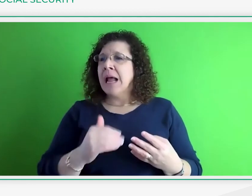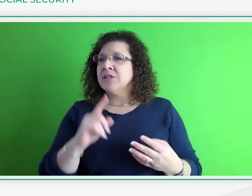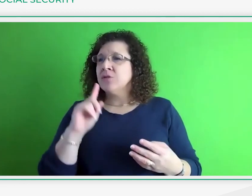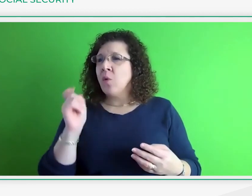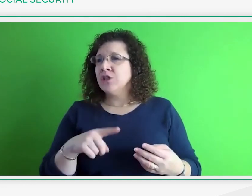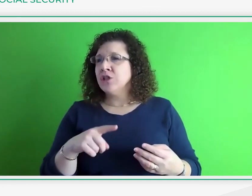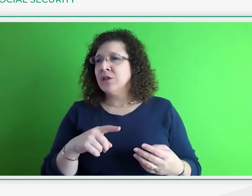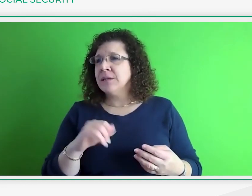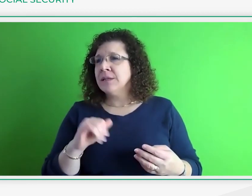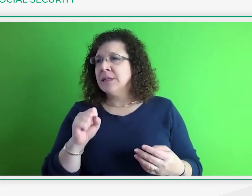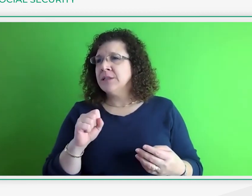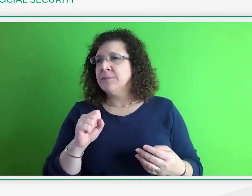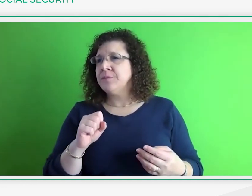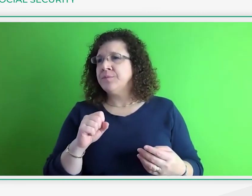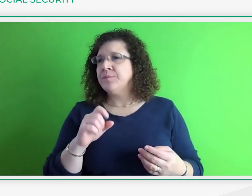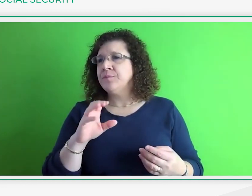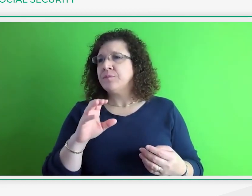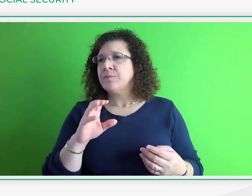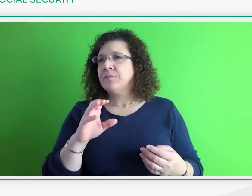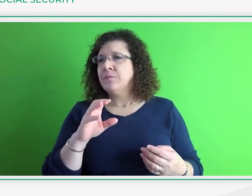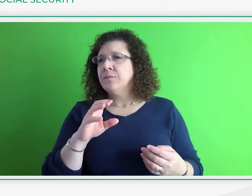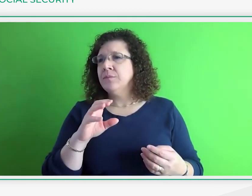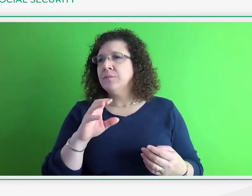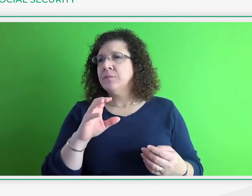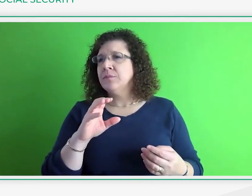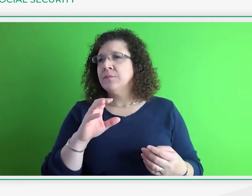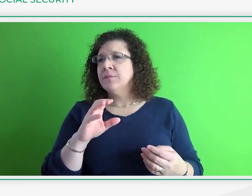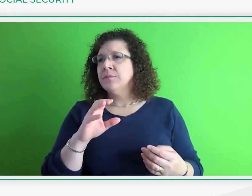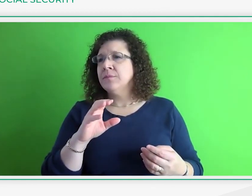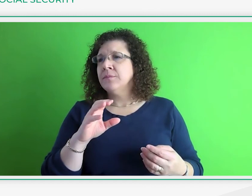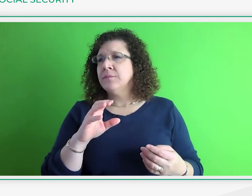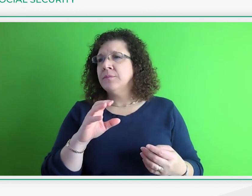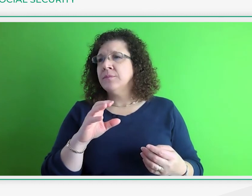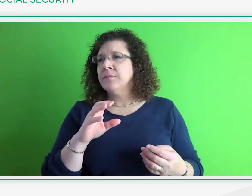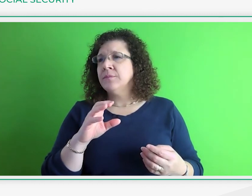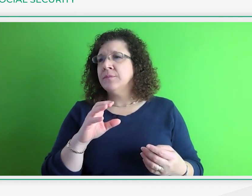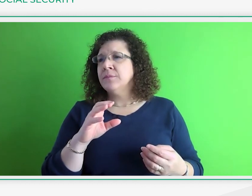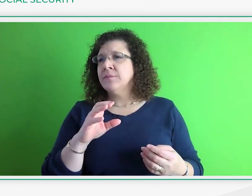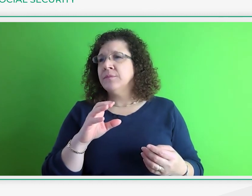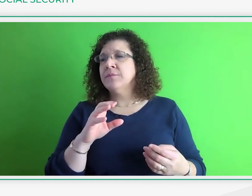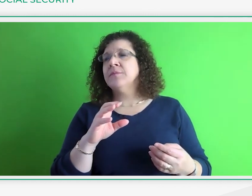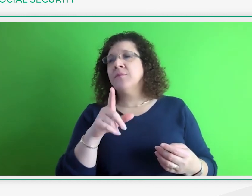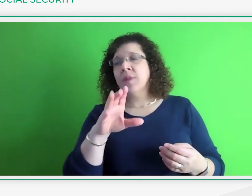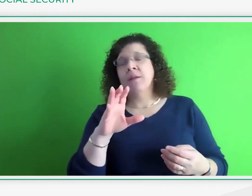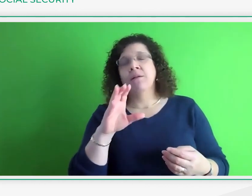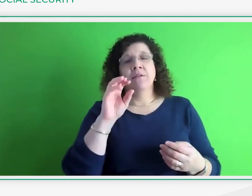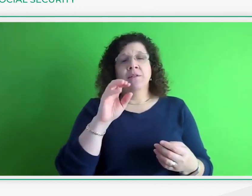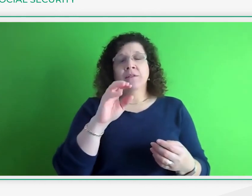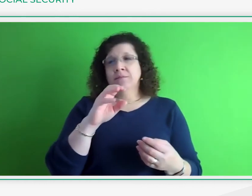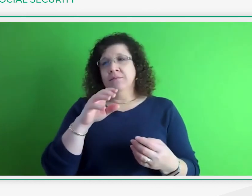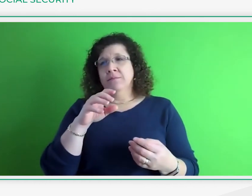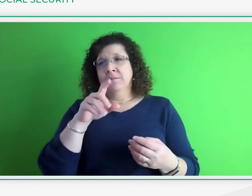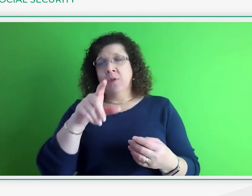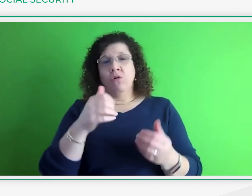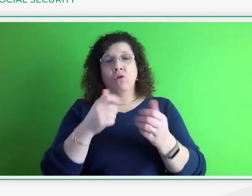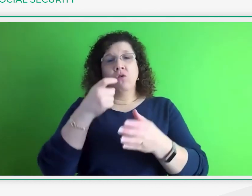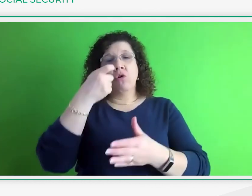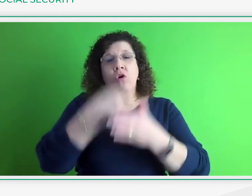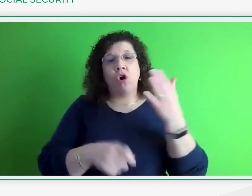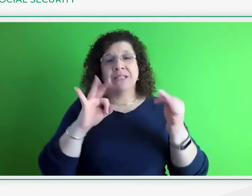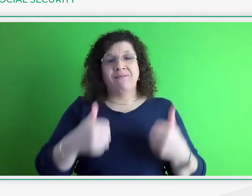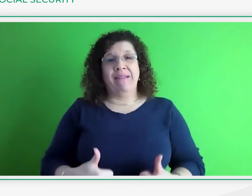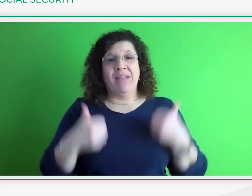The next one I see here is: